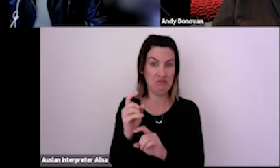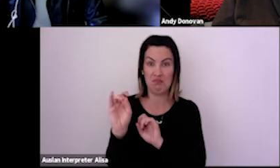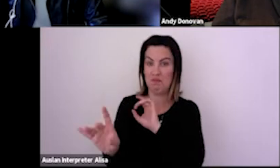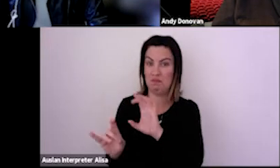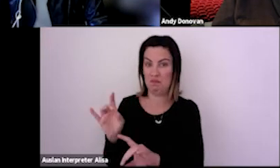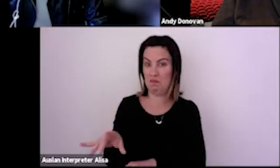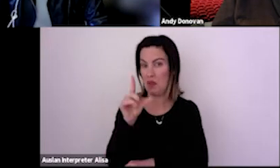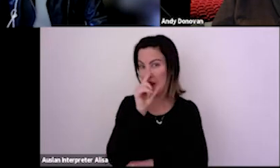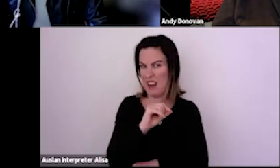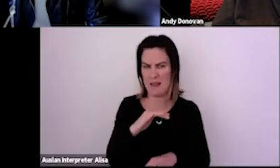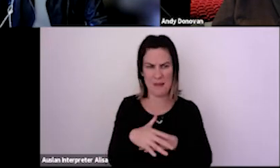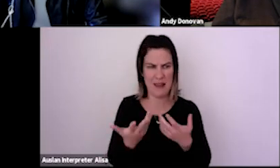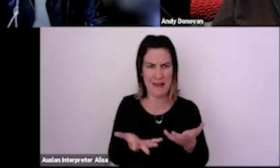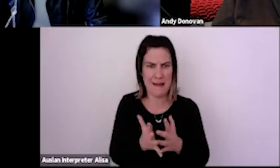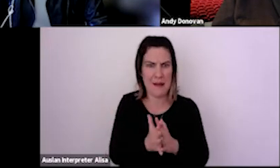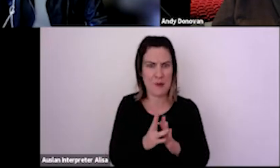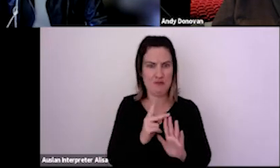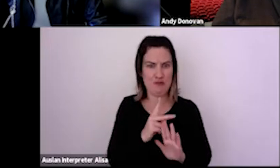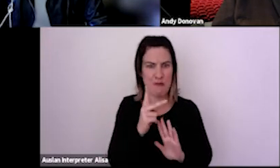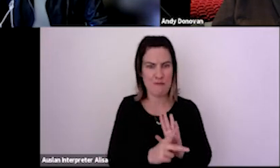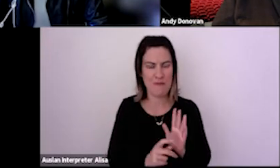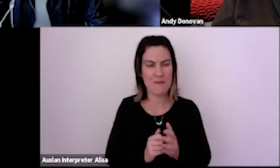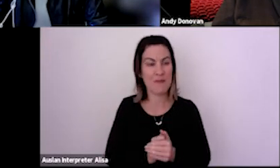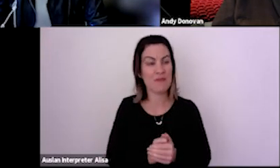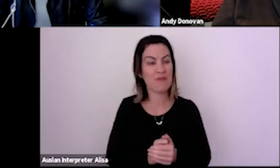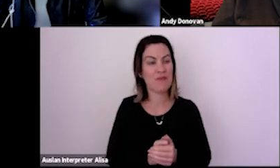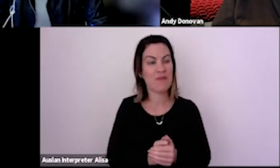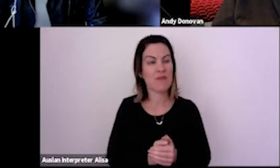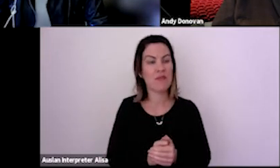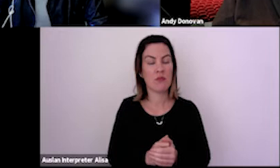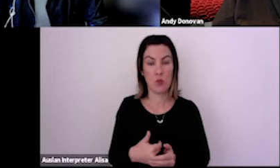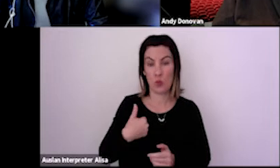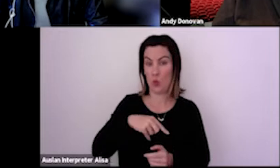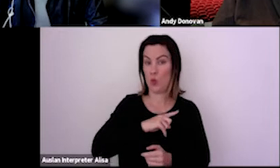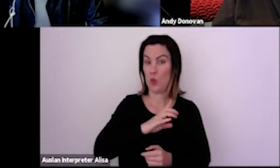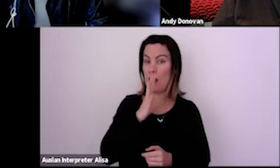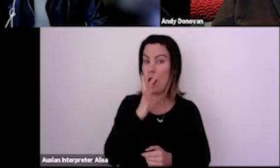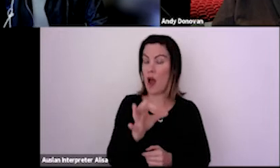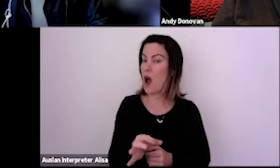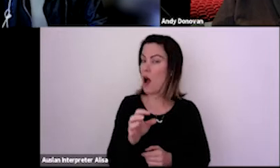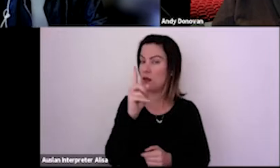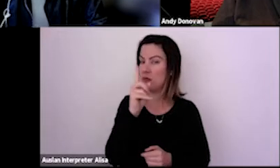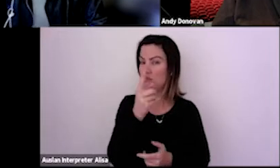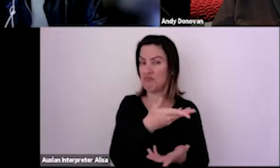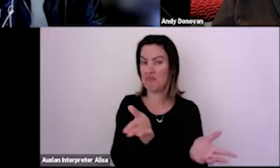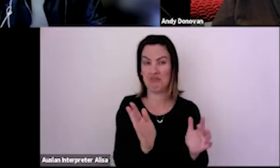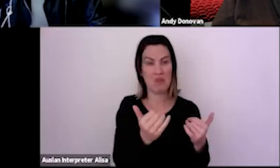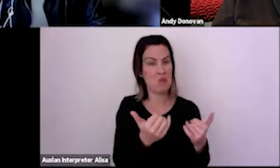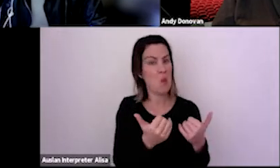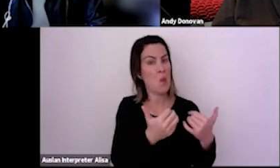Basically, we asked people, in terms of your spending in the next 12 months, do you think it will be the same or